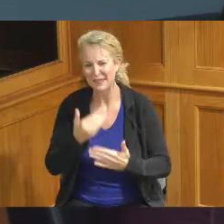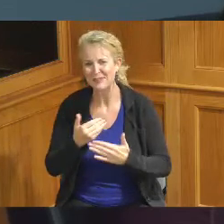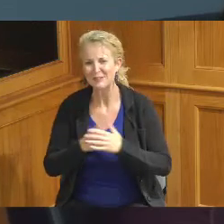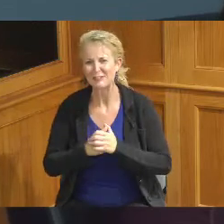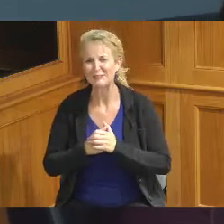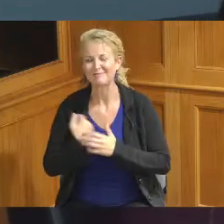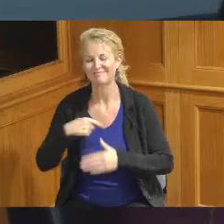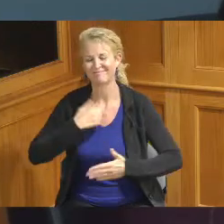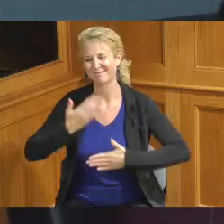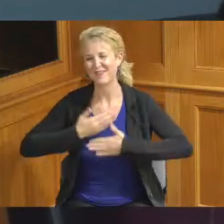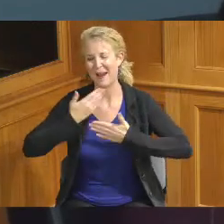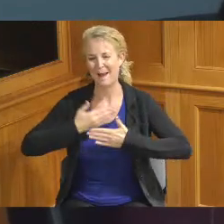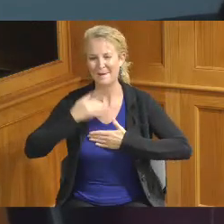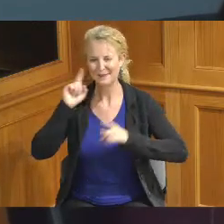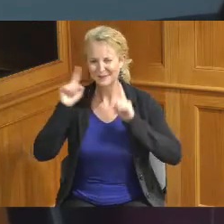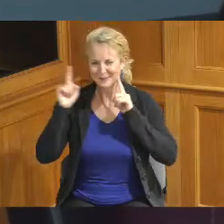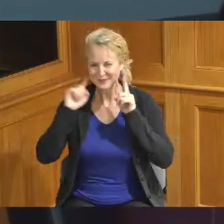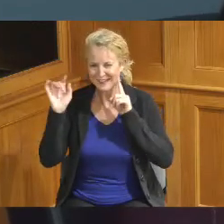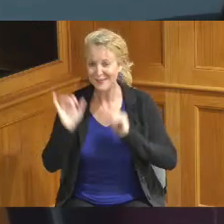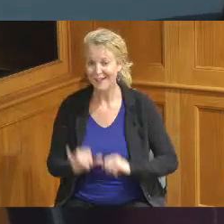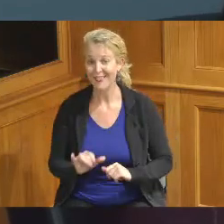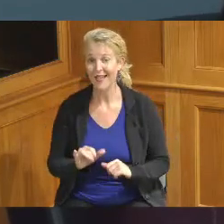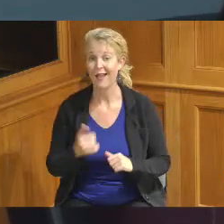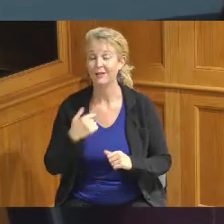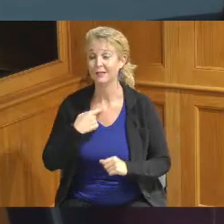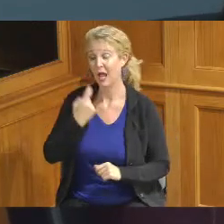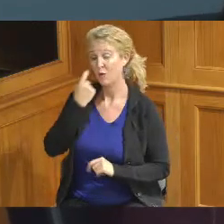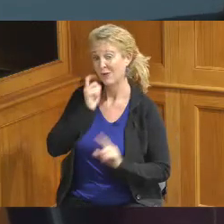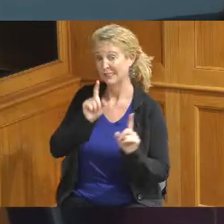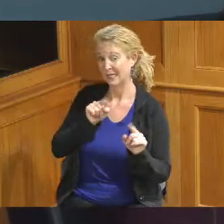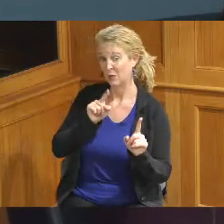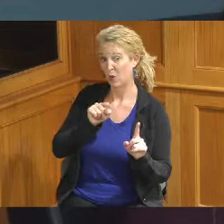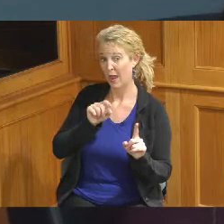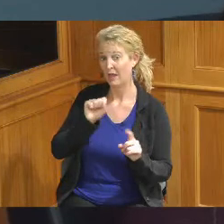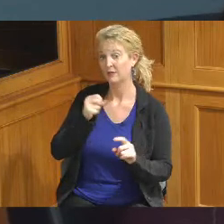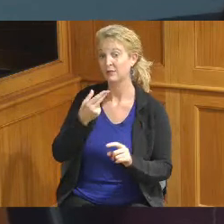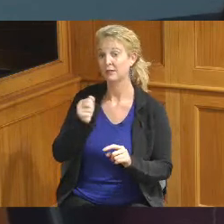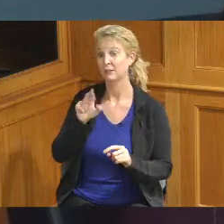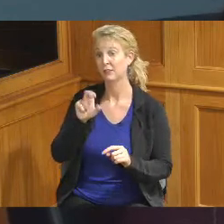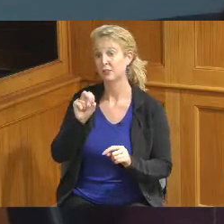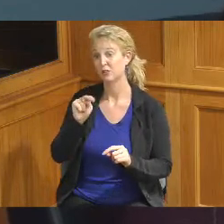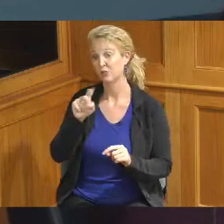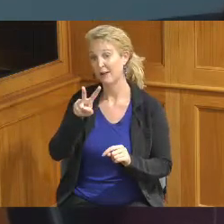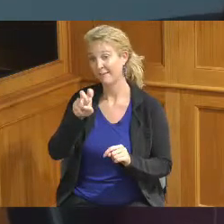happy about that attended as I said earlier at sharing the elementary school the 911 kids